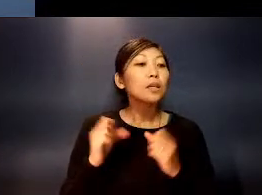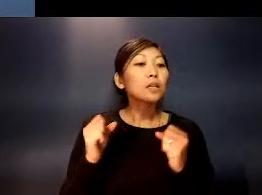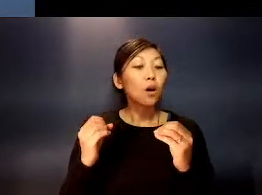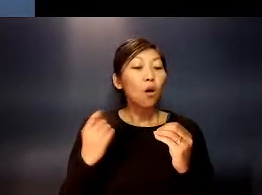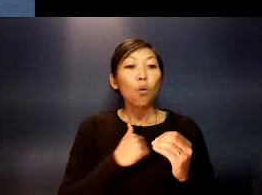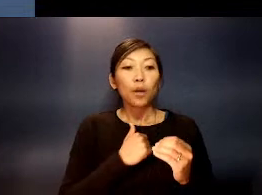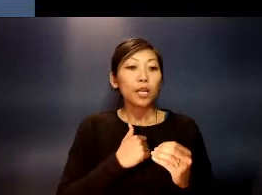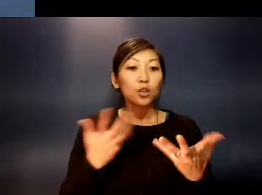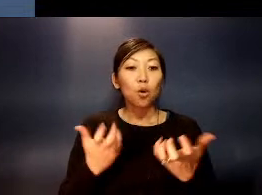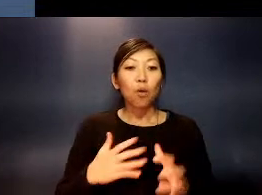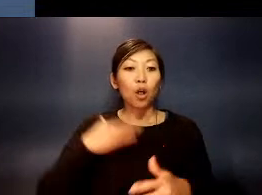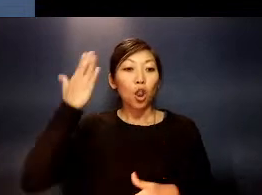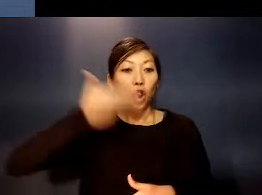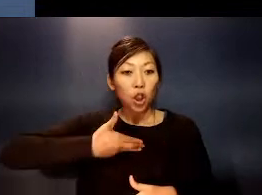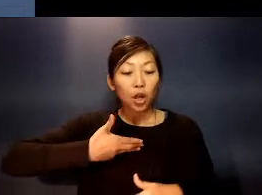ANY FURTHER DISCUSSION?